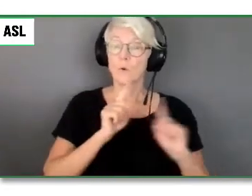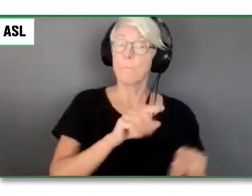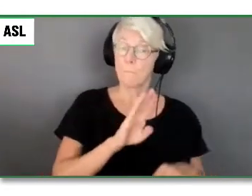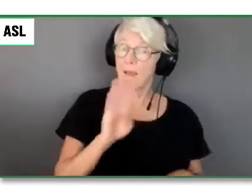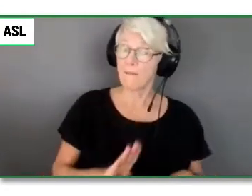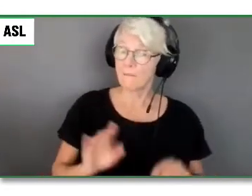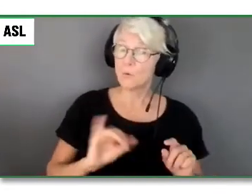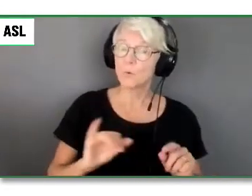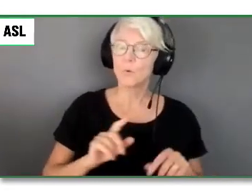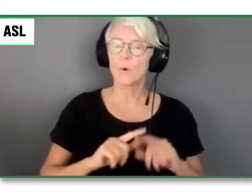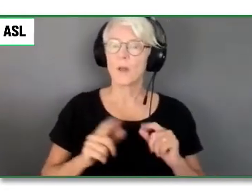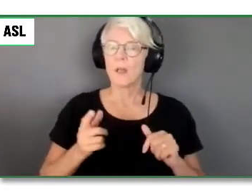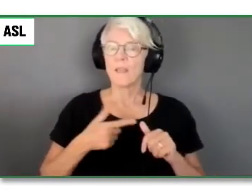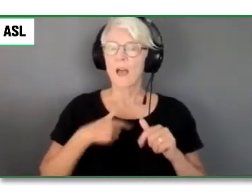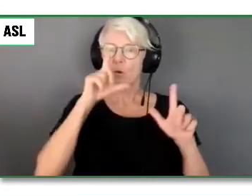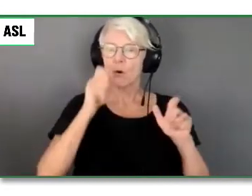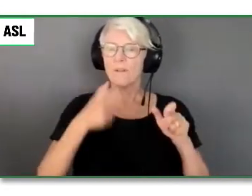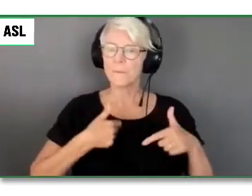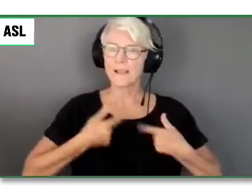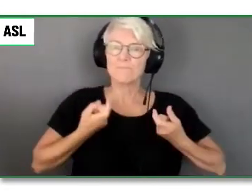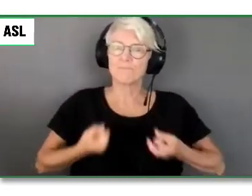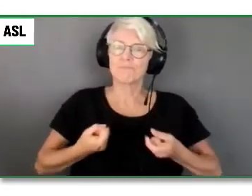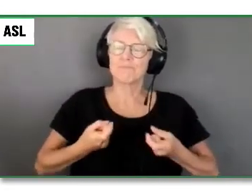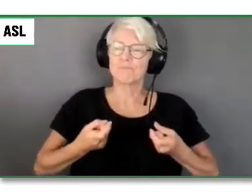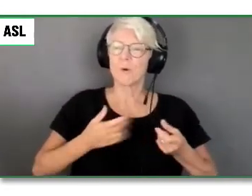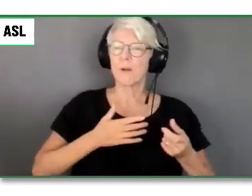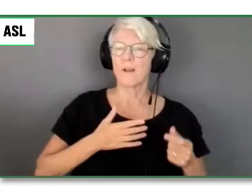of downhill skiing. I didn't fall